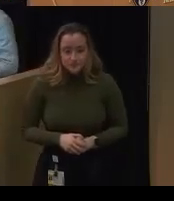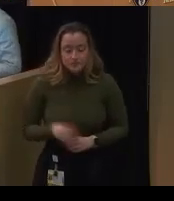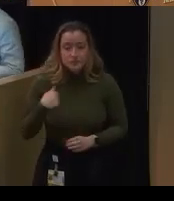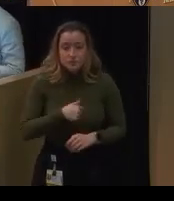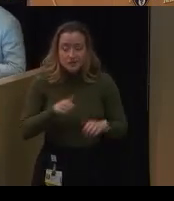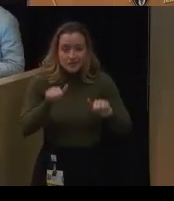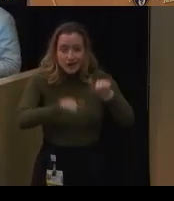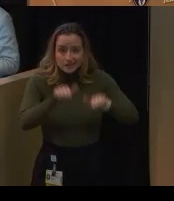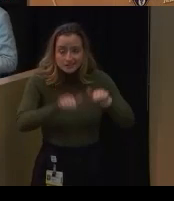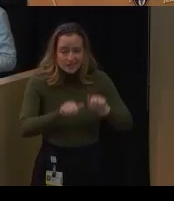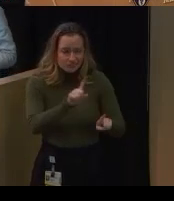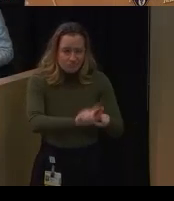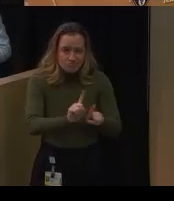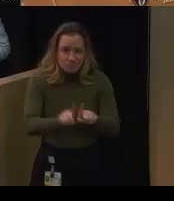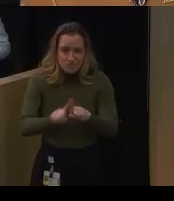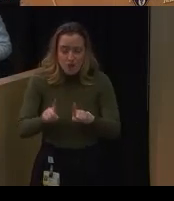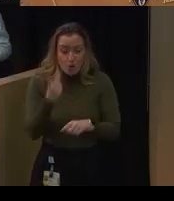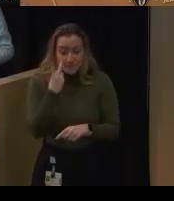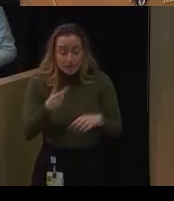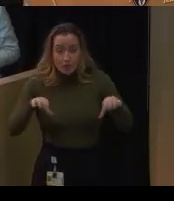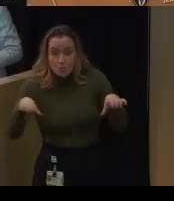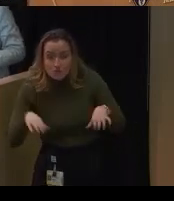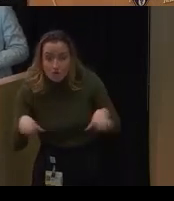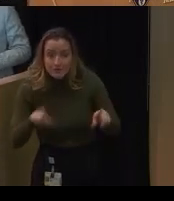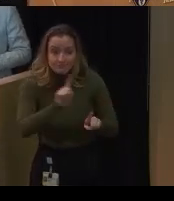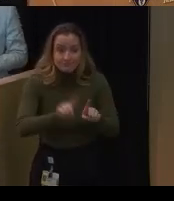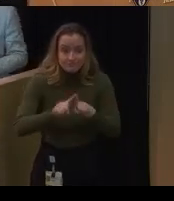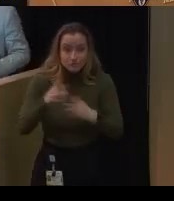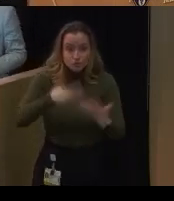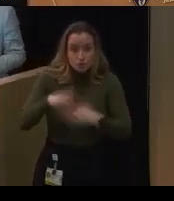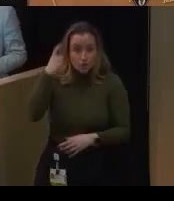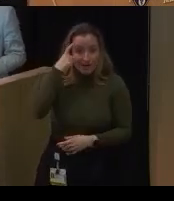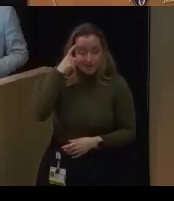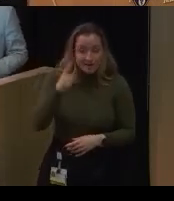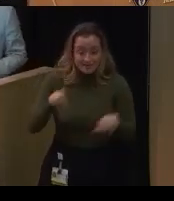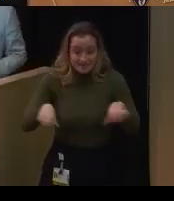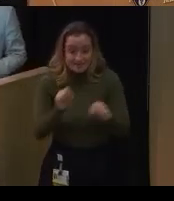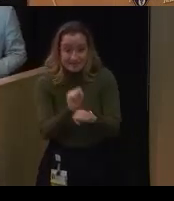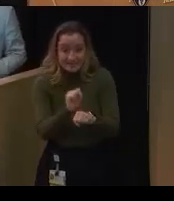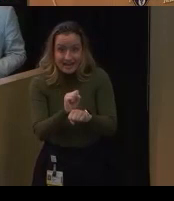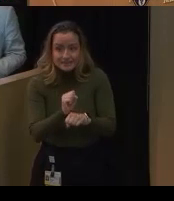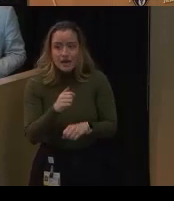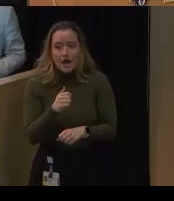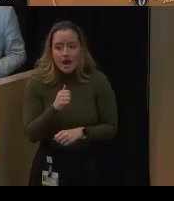moderators and we also assessed uh performance on a number of different social cognitive tasks I'm not going to tell you about these data but I'm happy to take questions about them